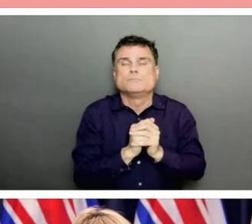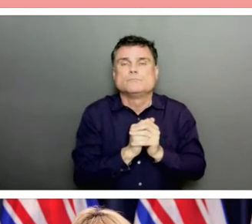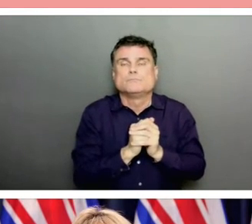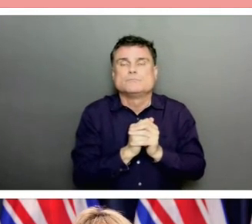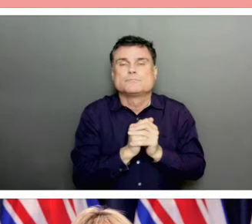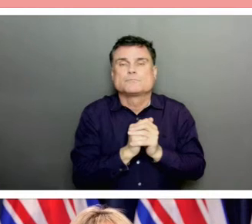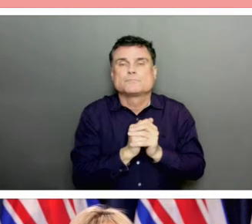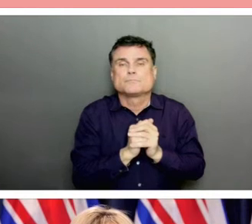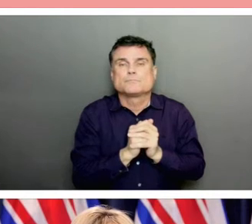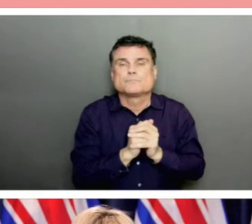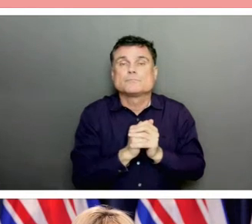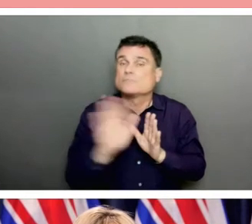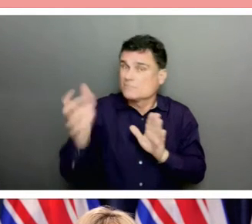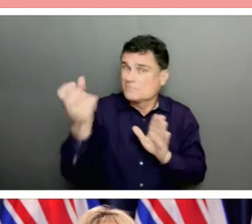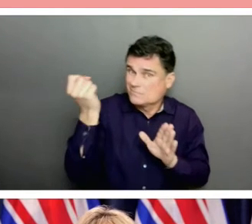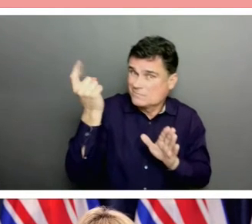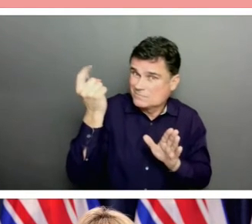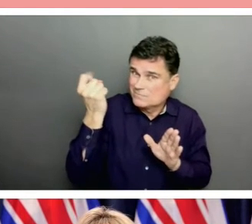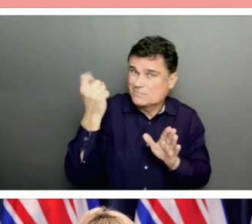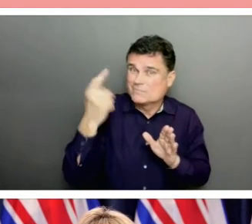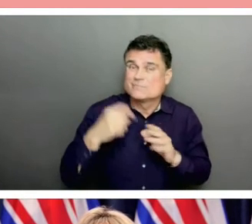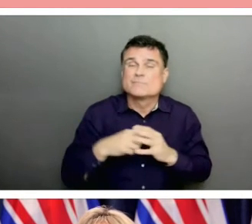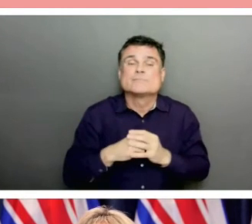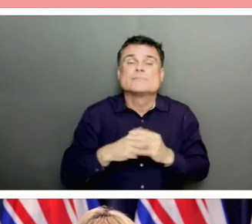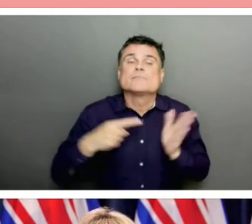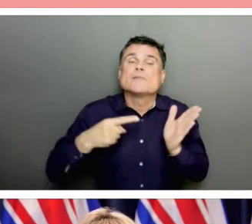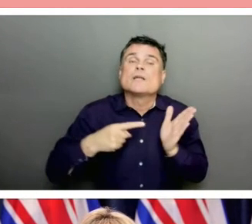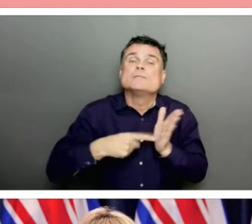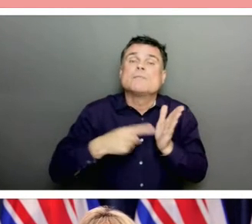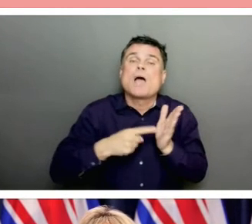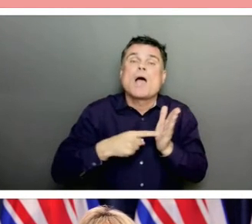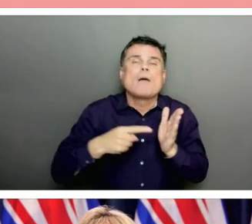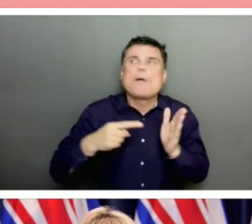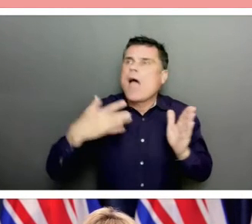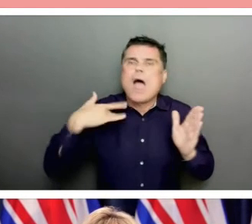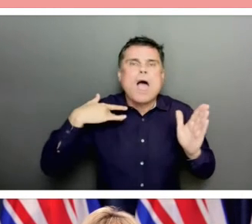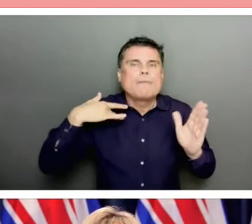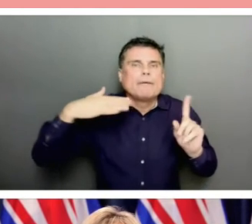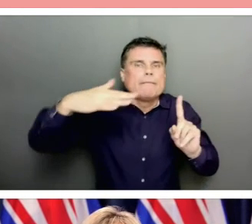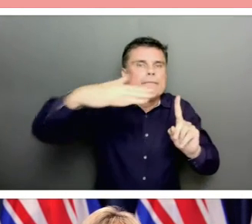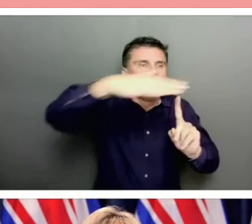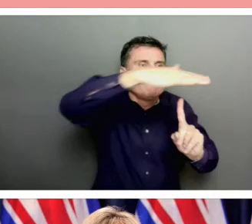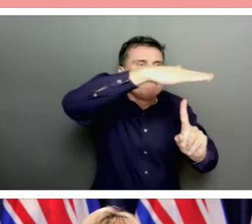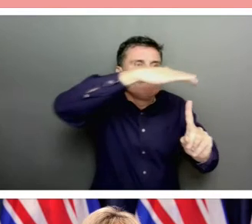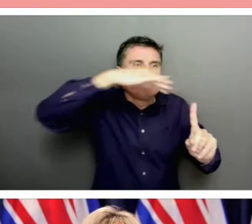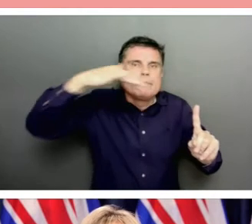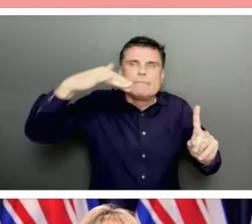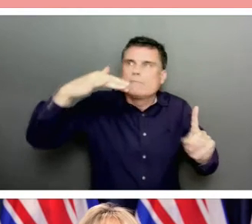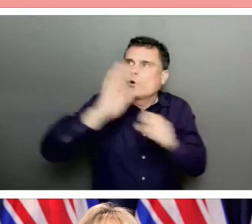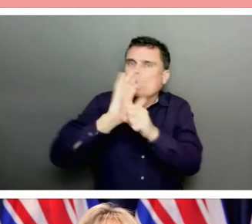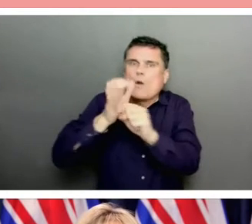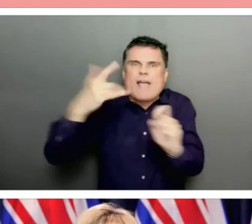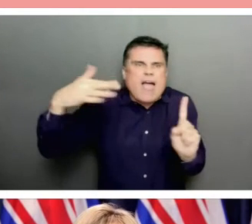event is when somebody who has COVID-19, who's been diagnosed as being infected with the virus, is in the